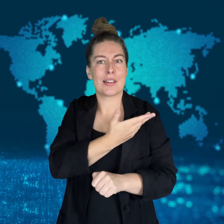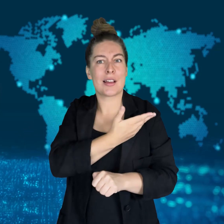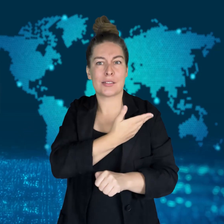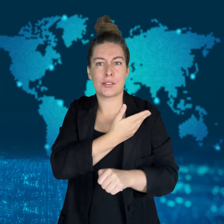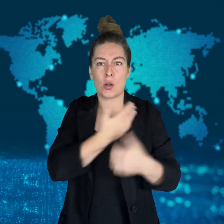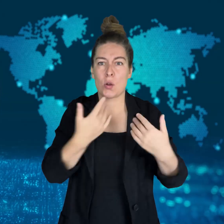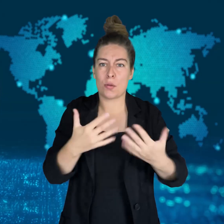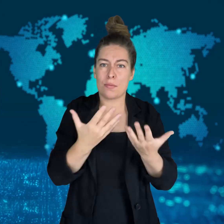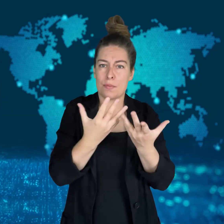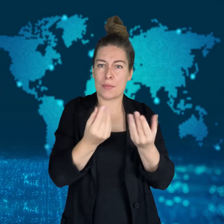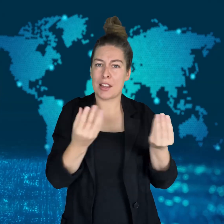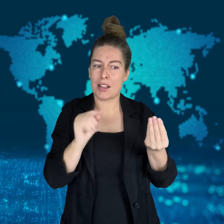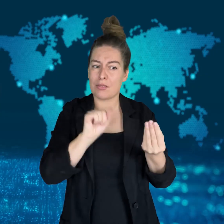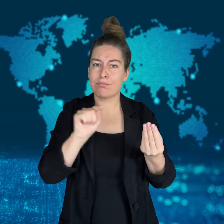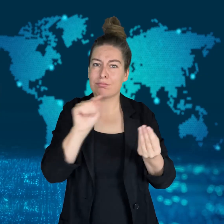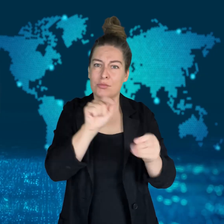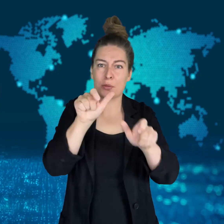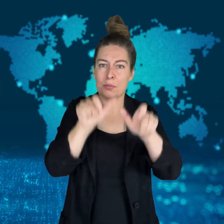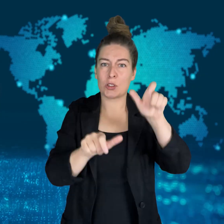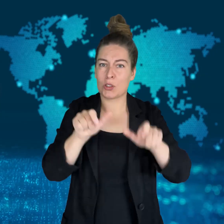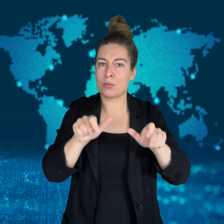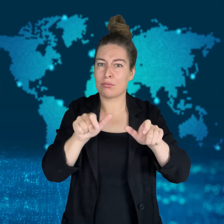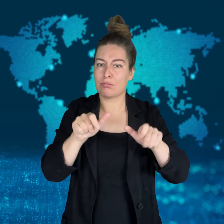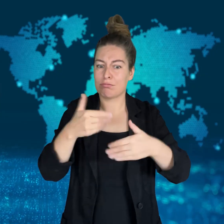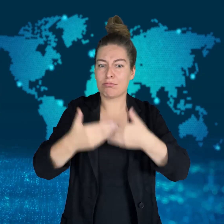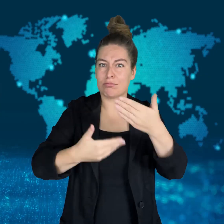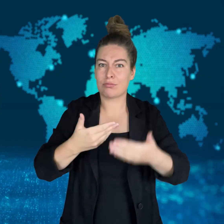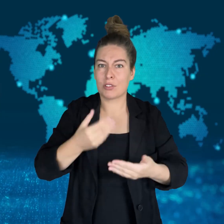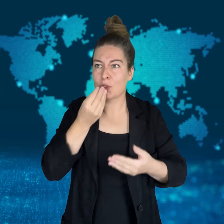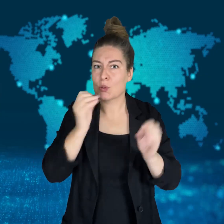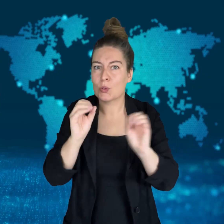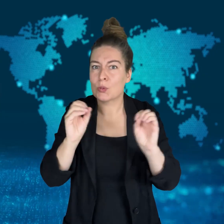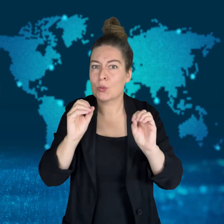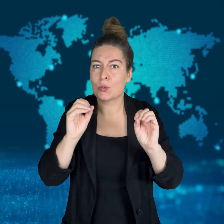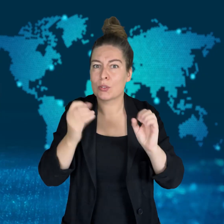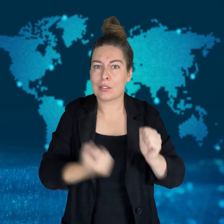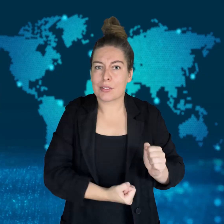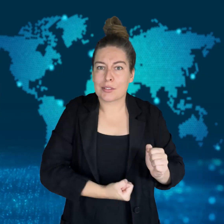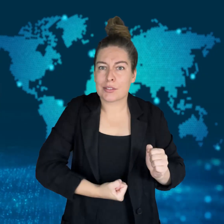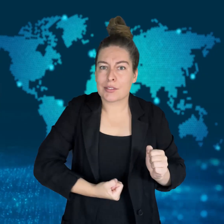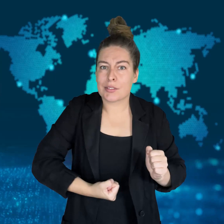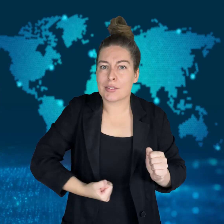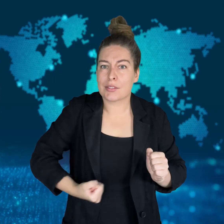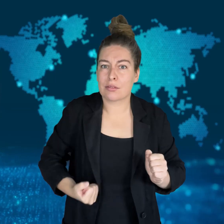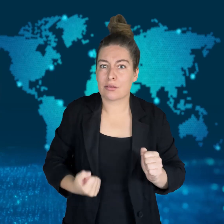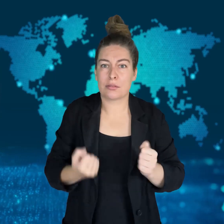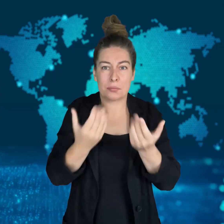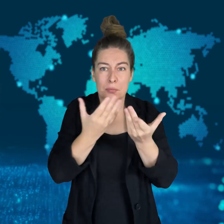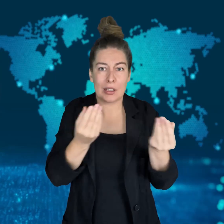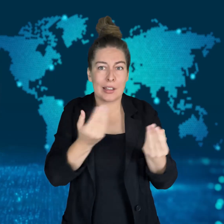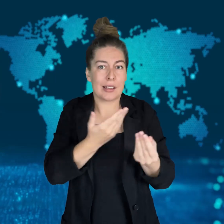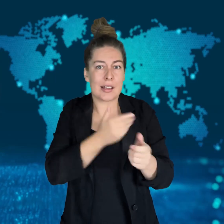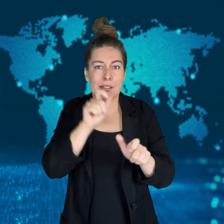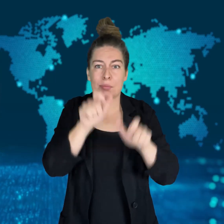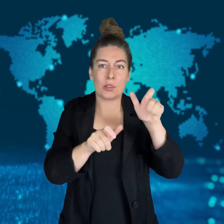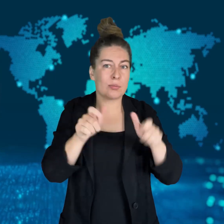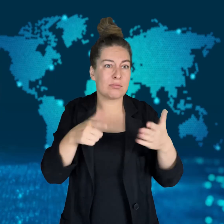Gazans have begun to flee for shelter and to search for food.